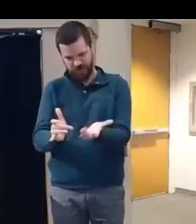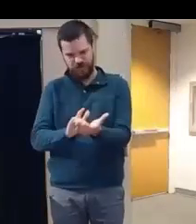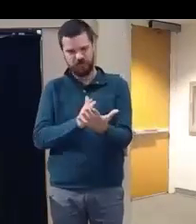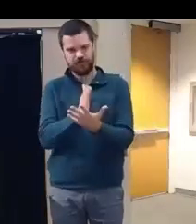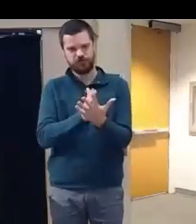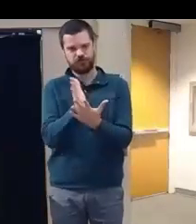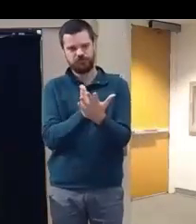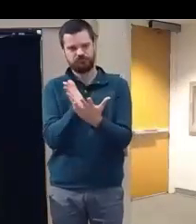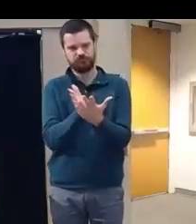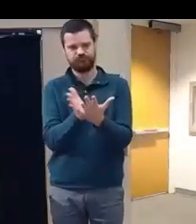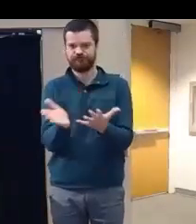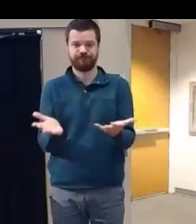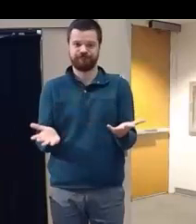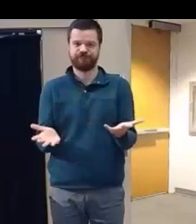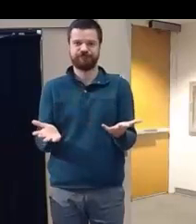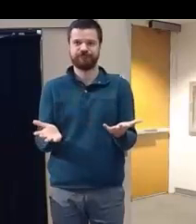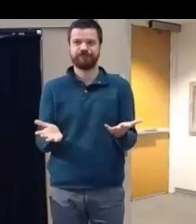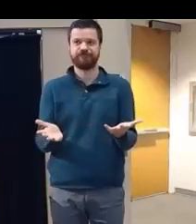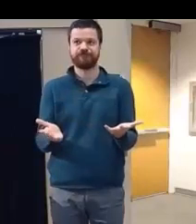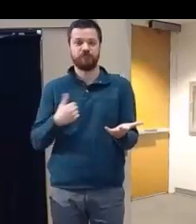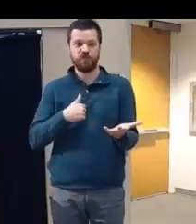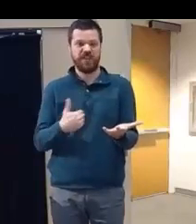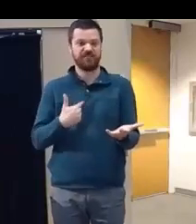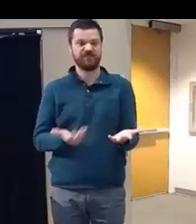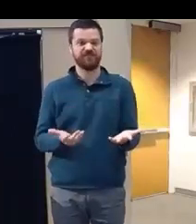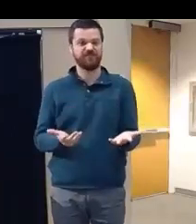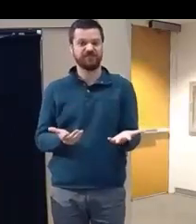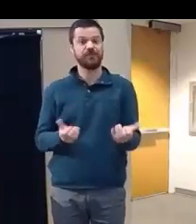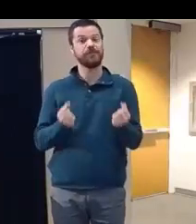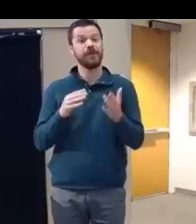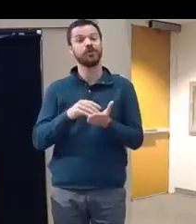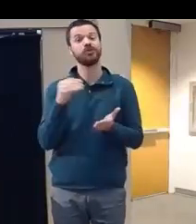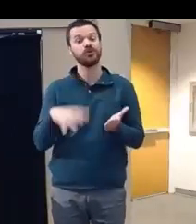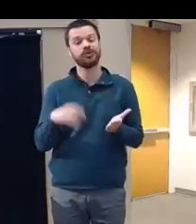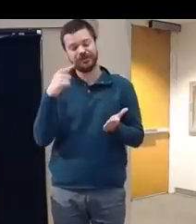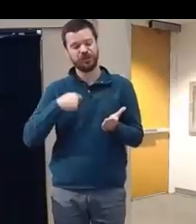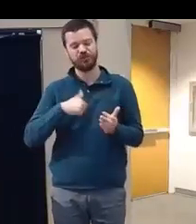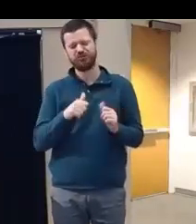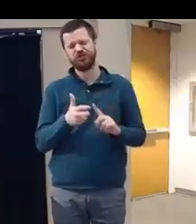that um that there is and a lot of our students although we try to recruit the best of the best